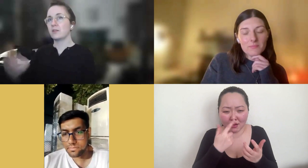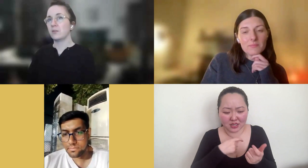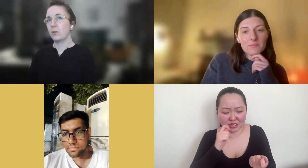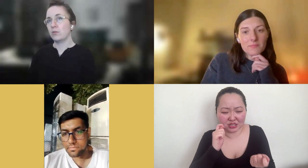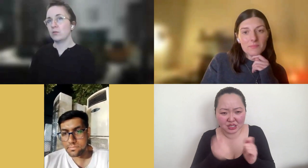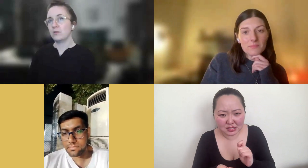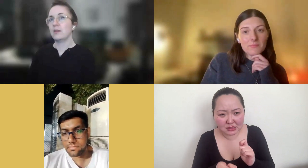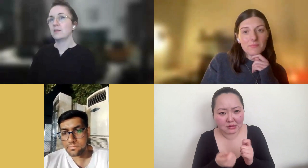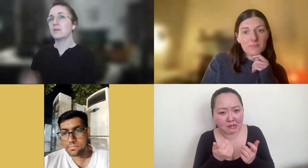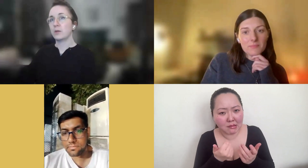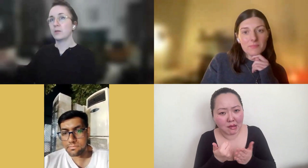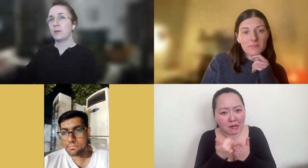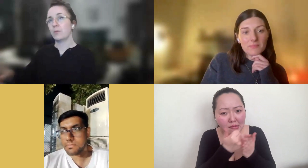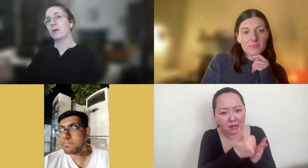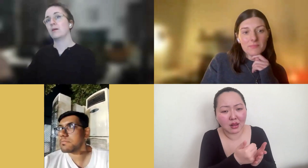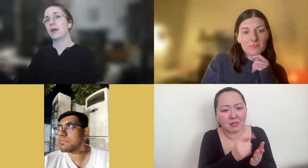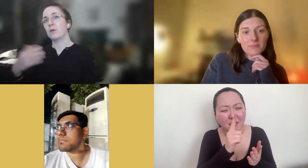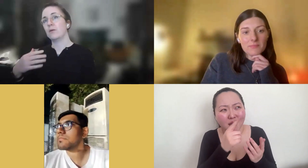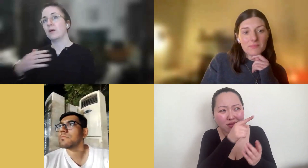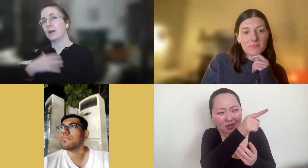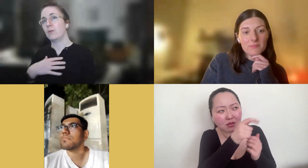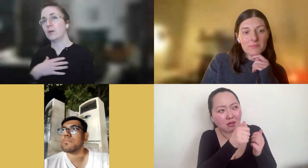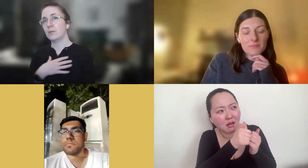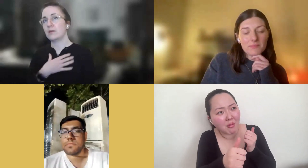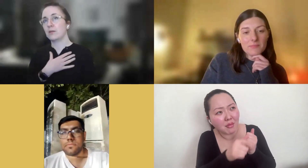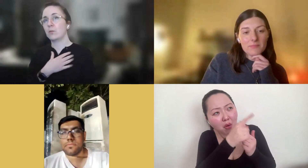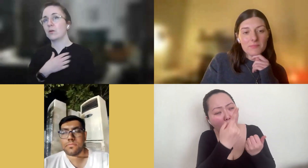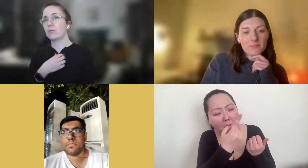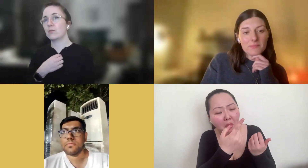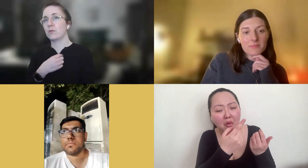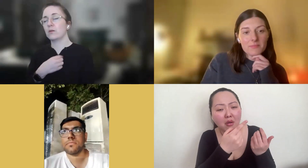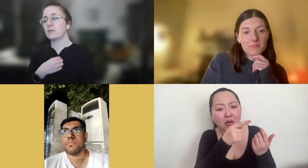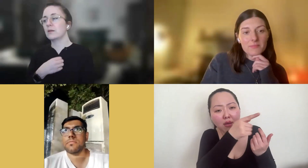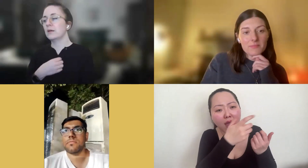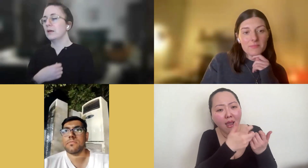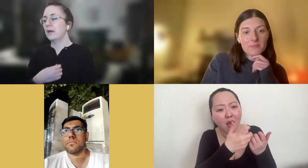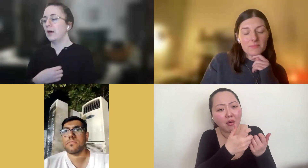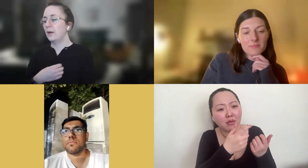is the change we want to see. This is where the people are and how we can make things work for us.